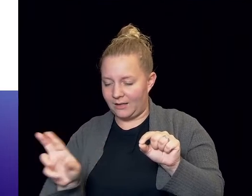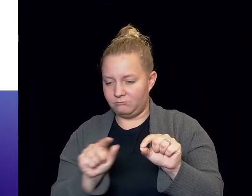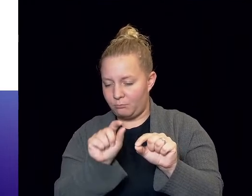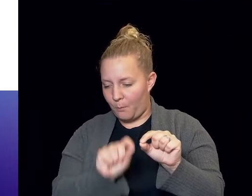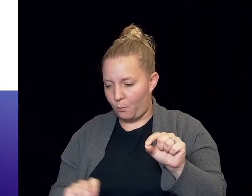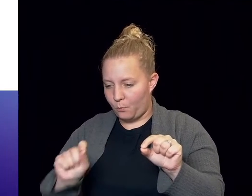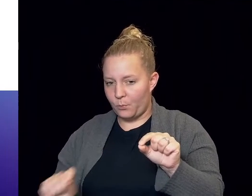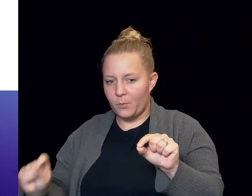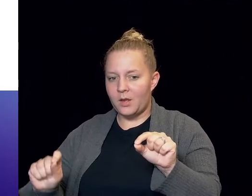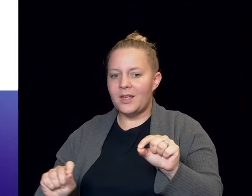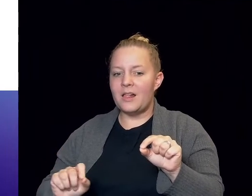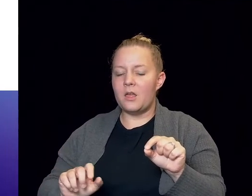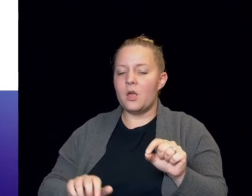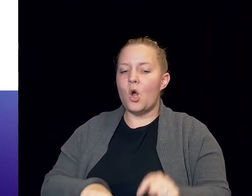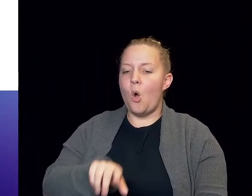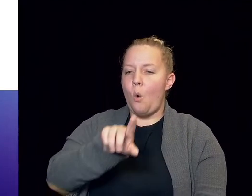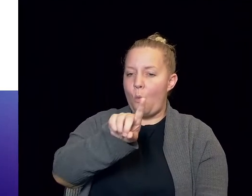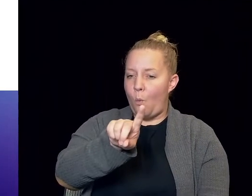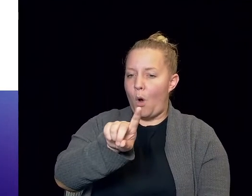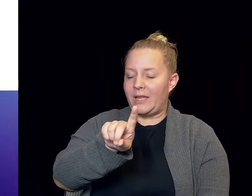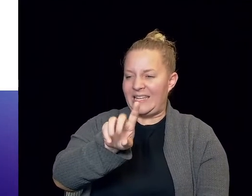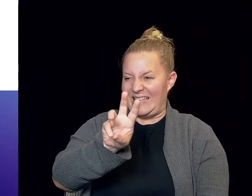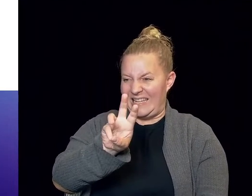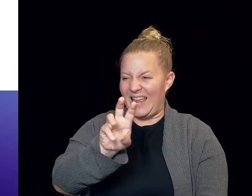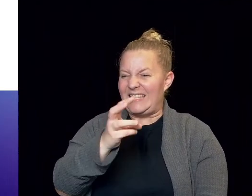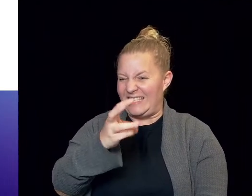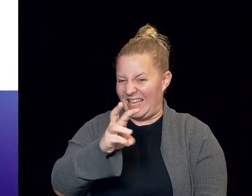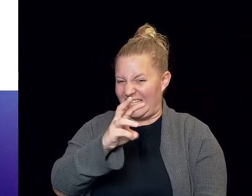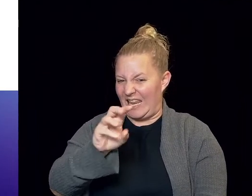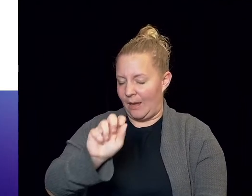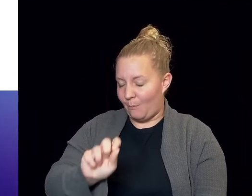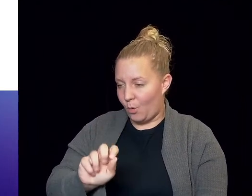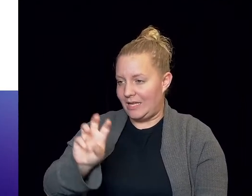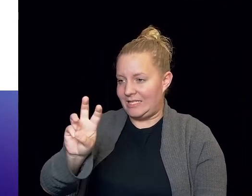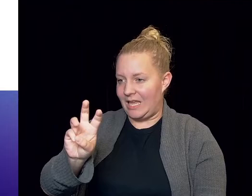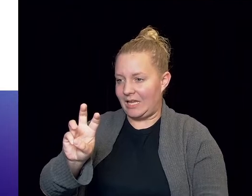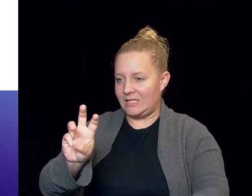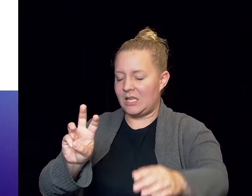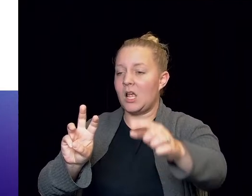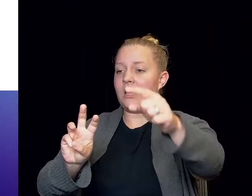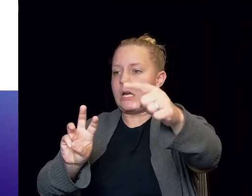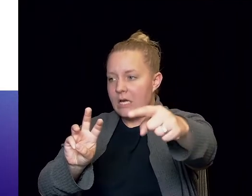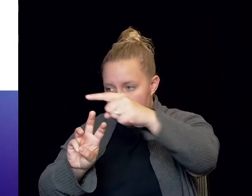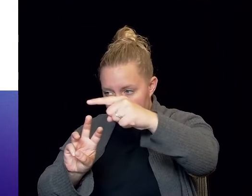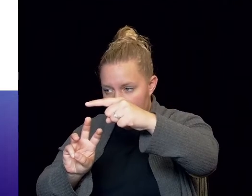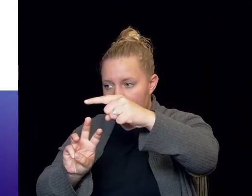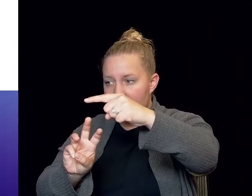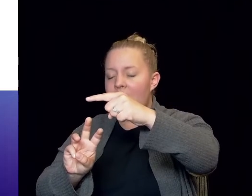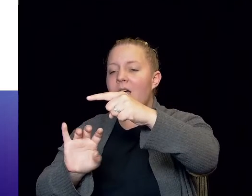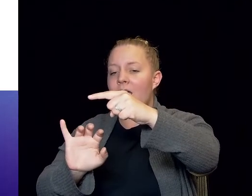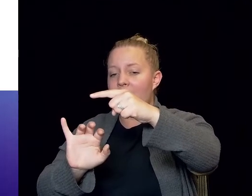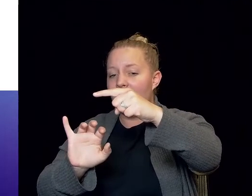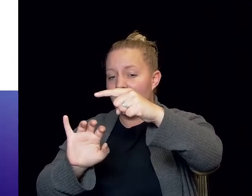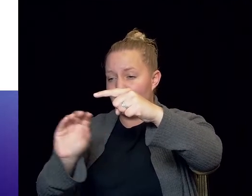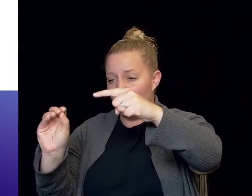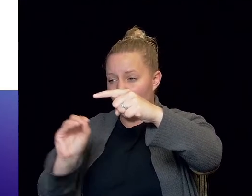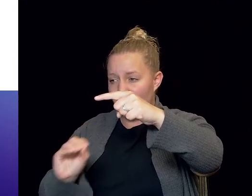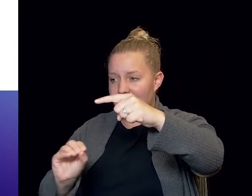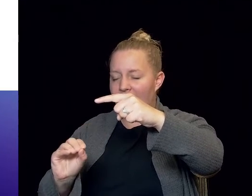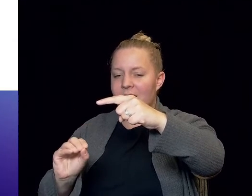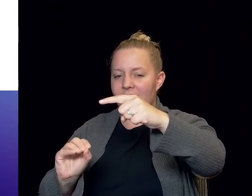repeating percent. Because, I do want to keep that bar notation but you don't want to keep it on the 16,